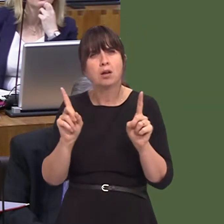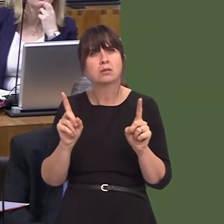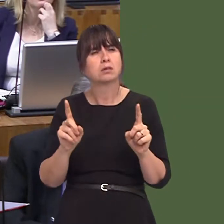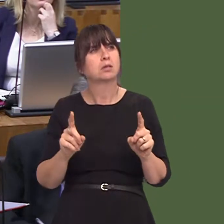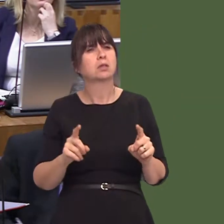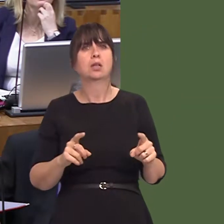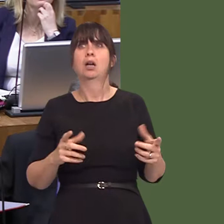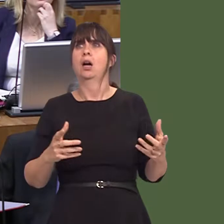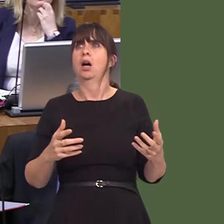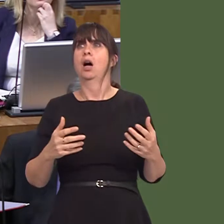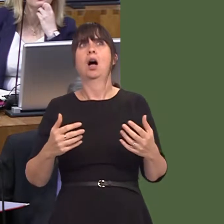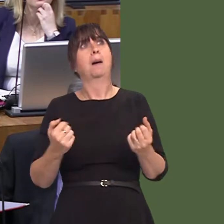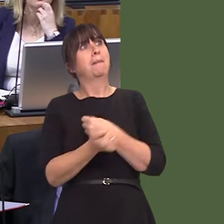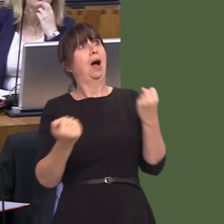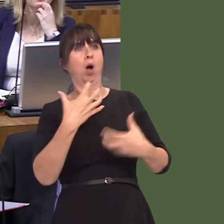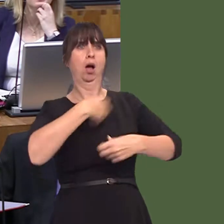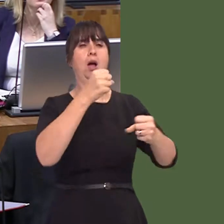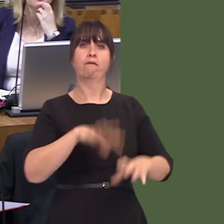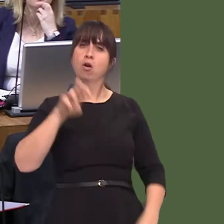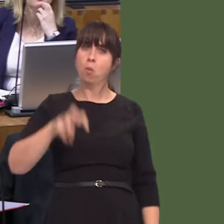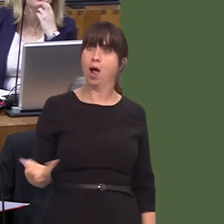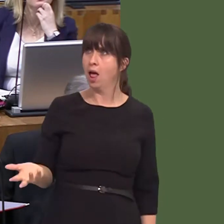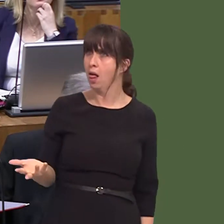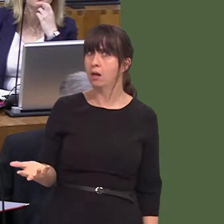and the people of Wales of the powers they rightfully should have. Beyond that, we have no idea.